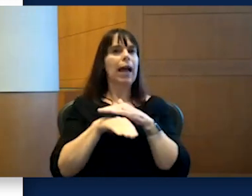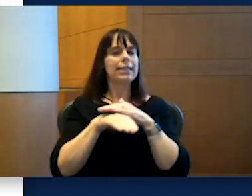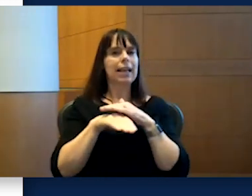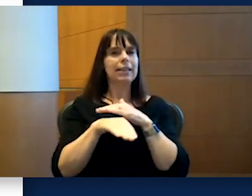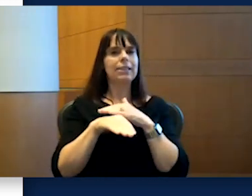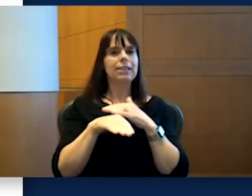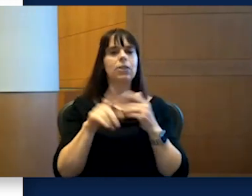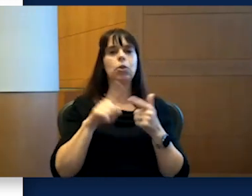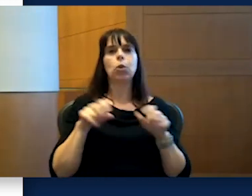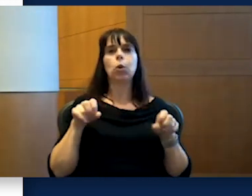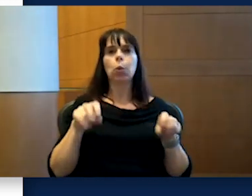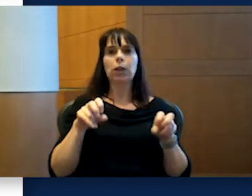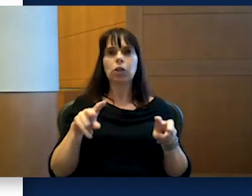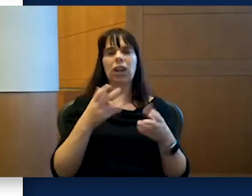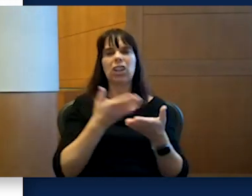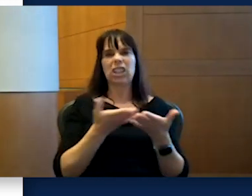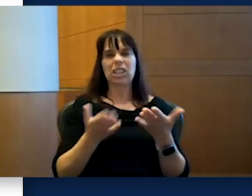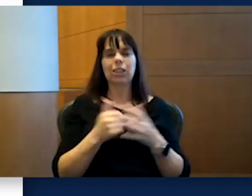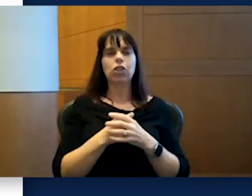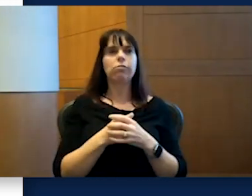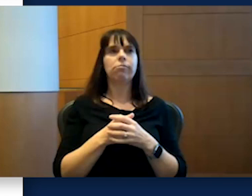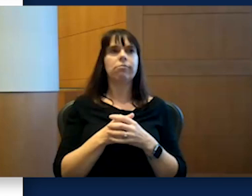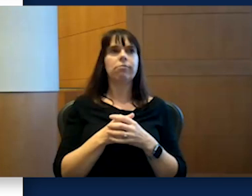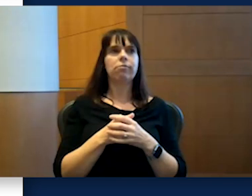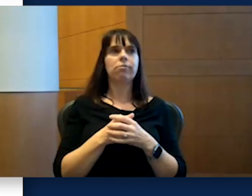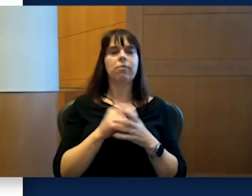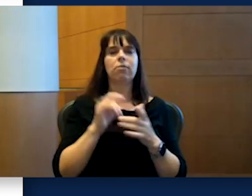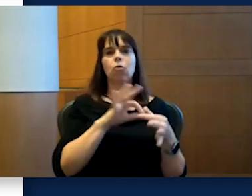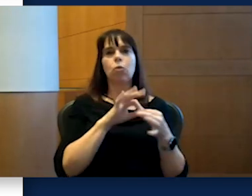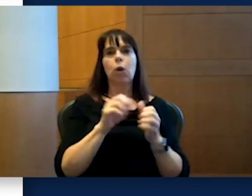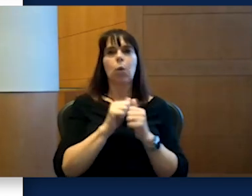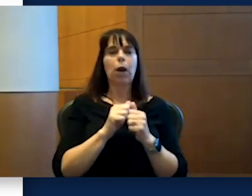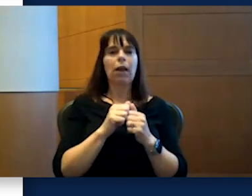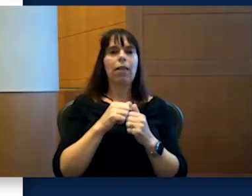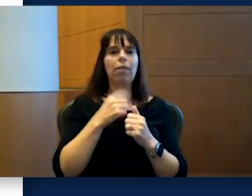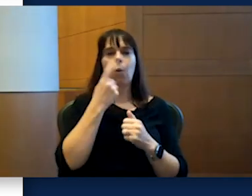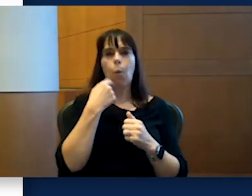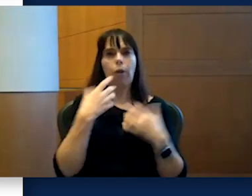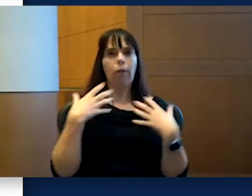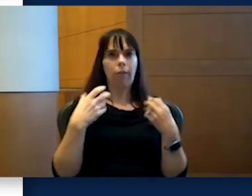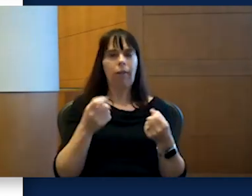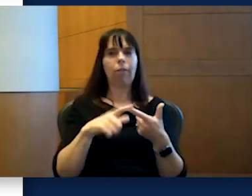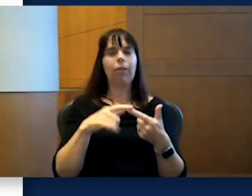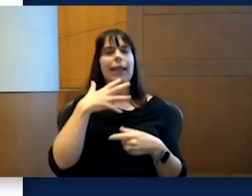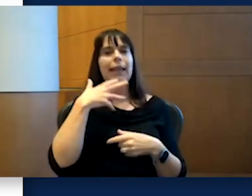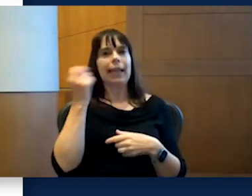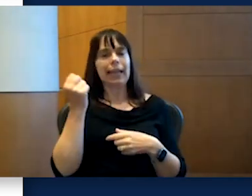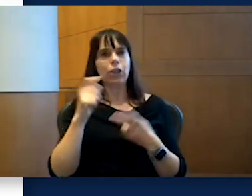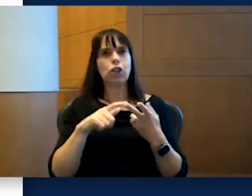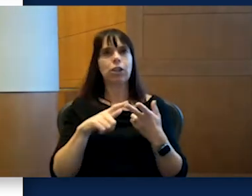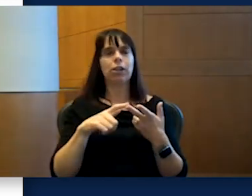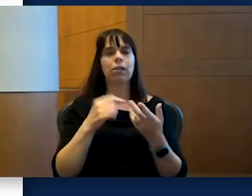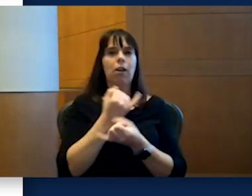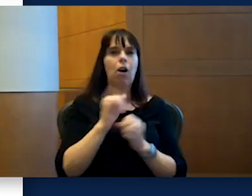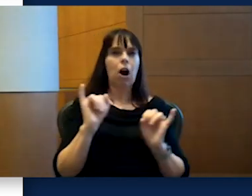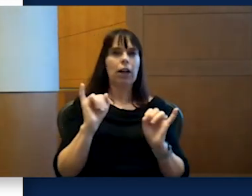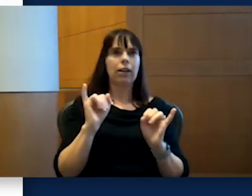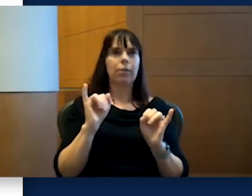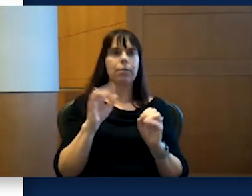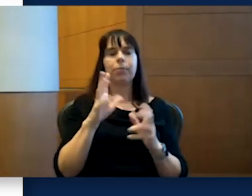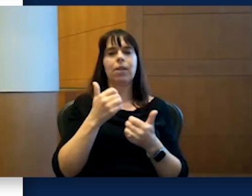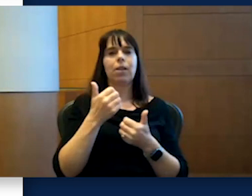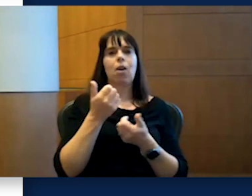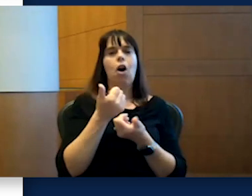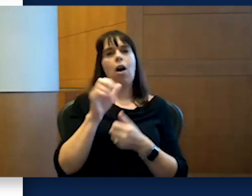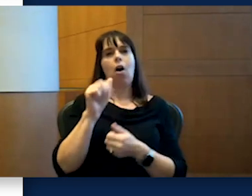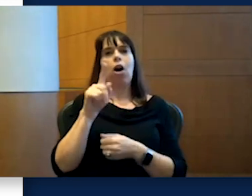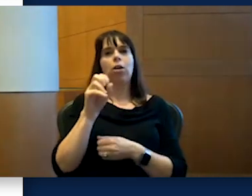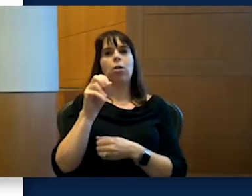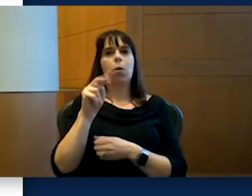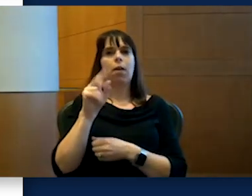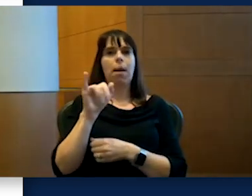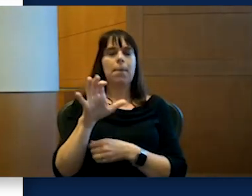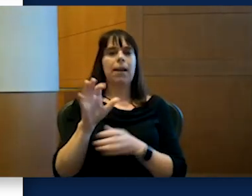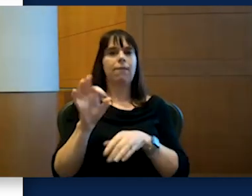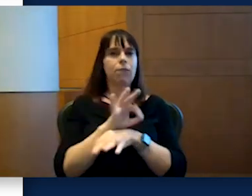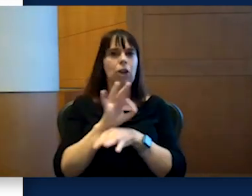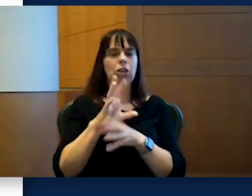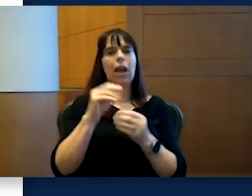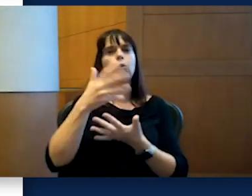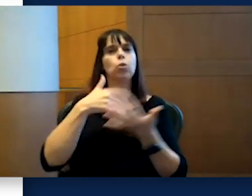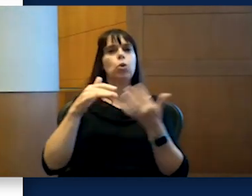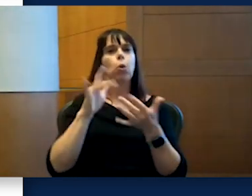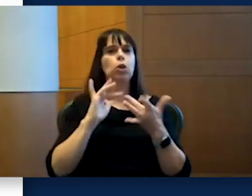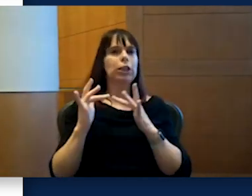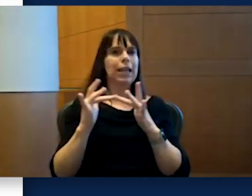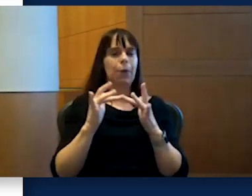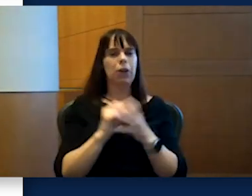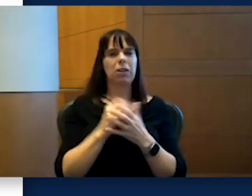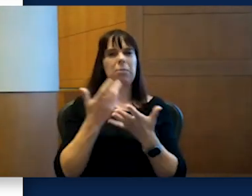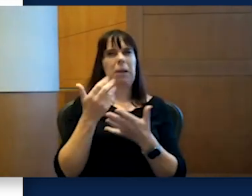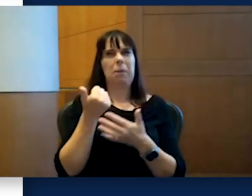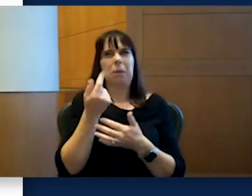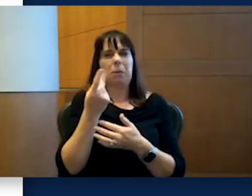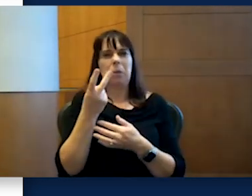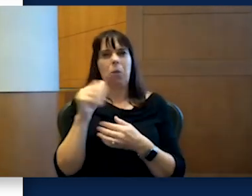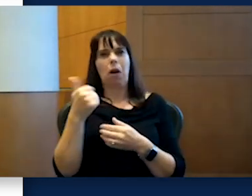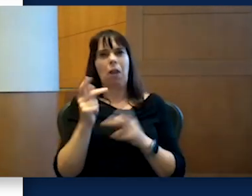We participate in collaborative research projects with the other 17 model systems. Our current ones include those associated with assistive technology and equitable access to wheelchairs and such, related to oral health, aging, autonomic functions, and social networks. There may be one or two others in there. And those can either be longitudinal are cross sectional.